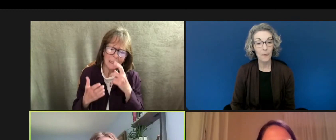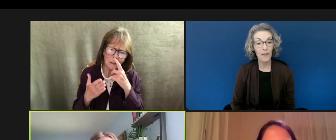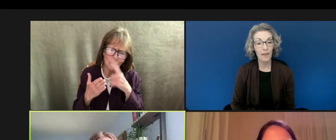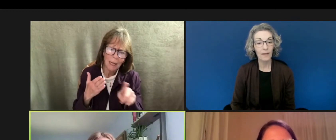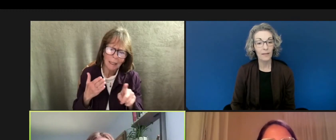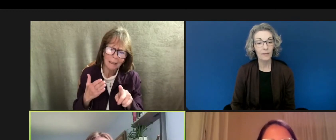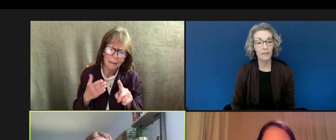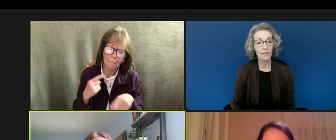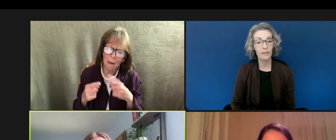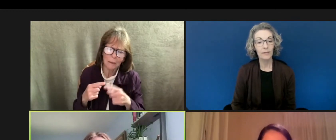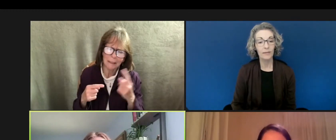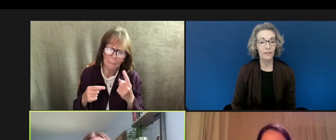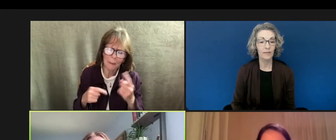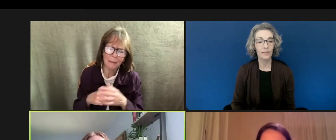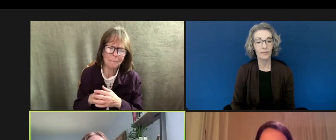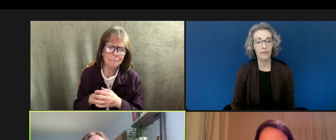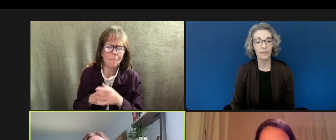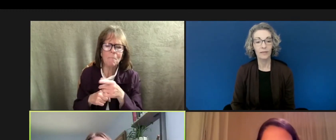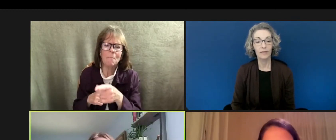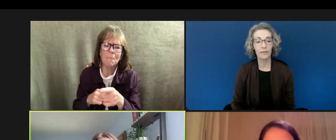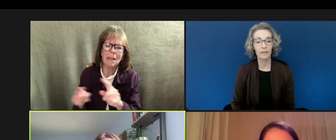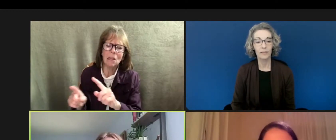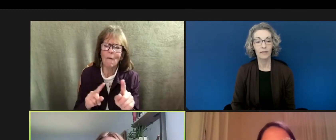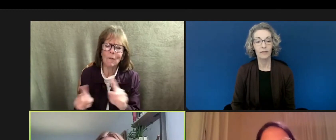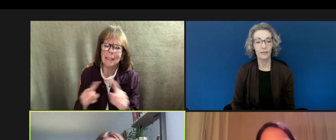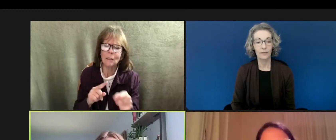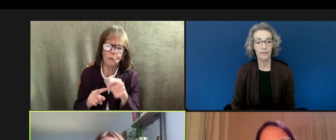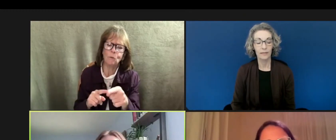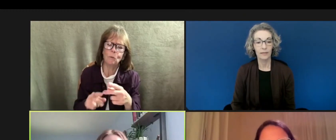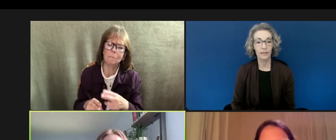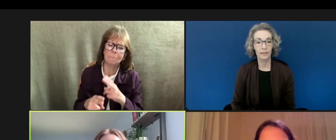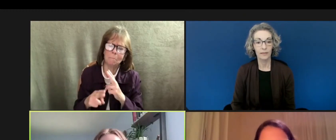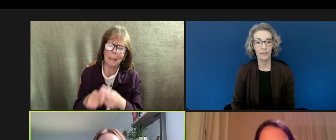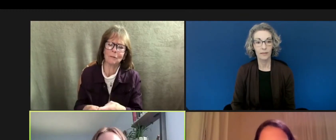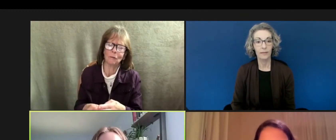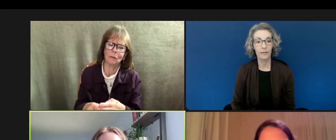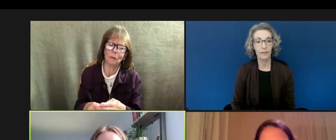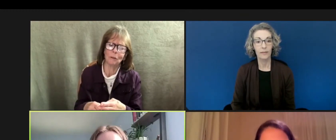I noticed as part of the conversation, you mentioned that you